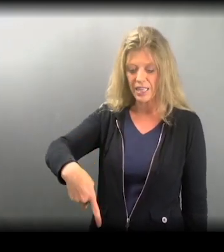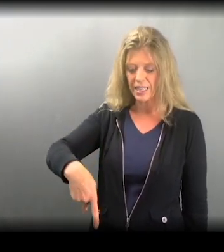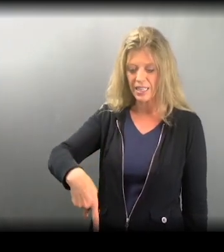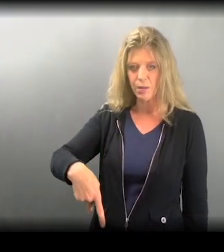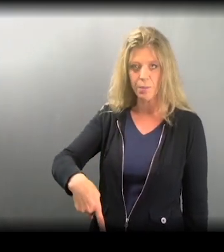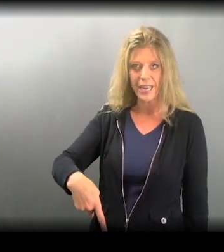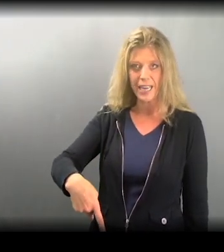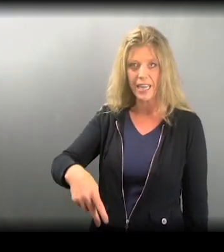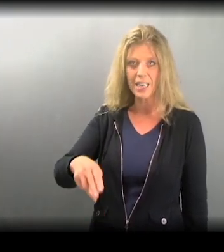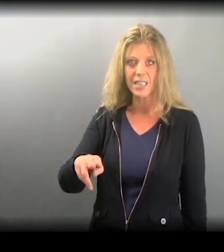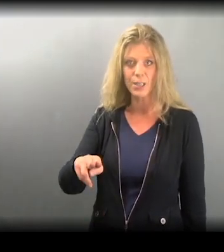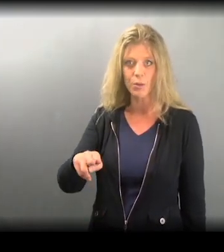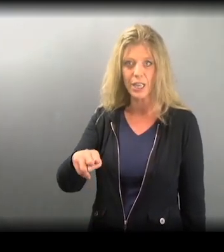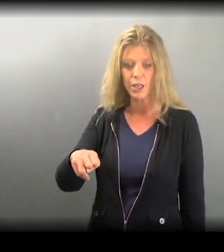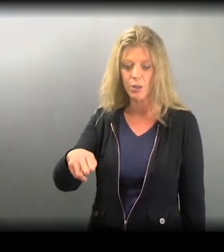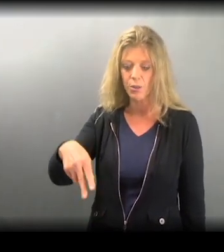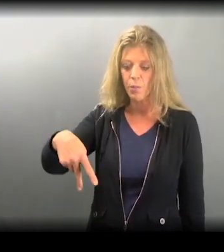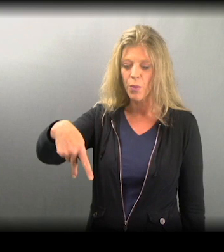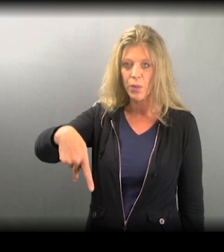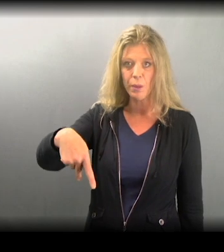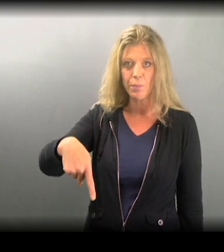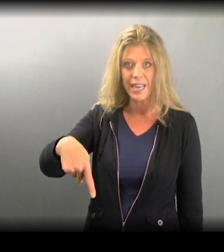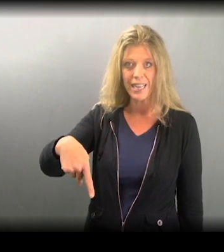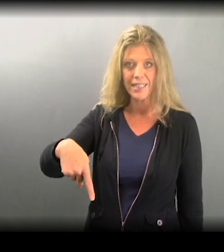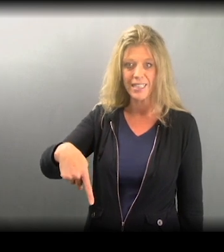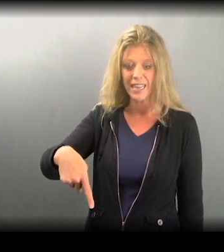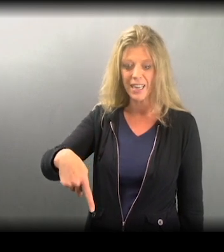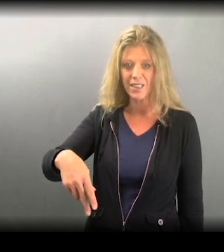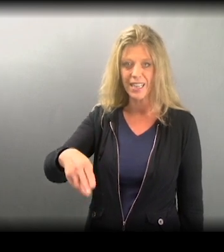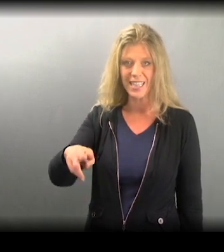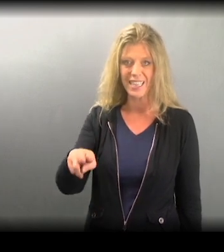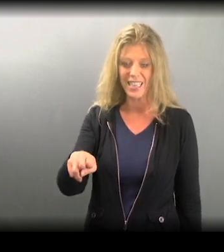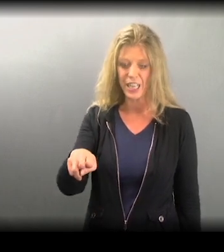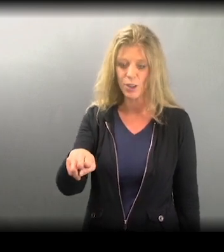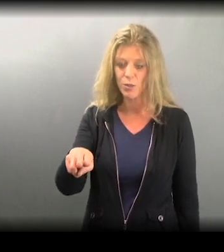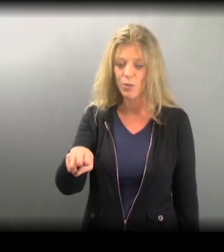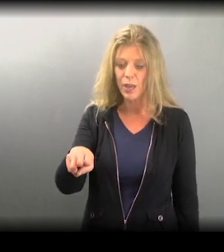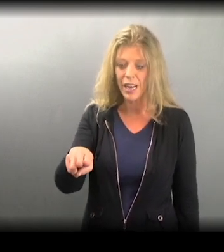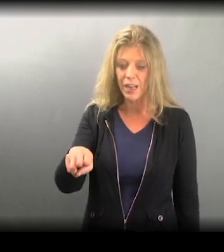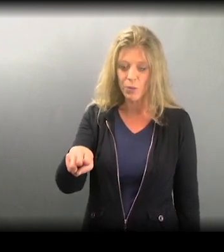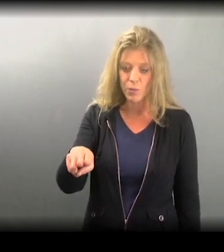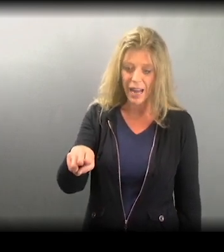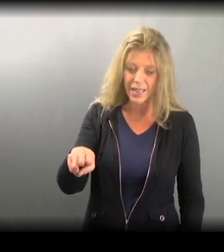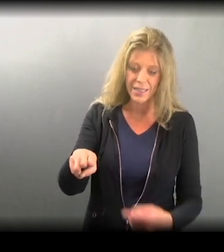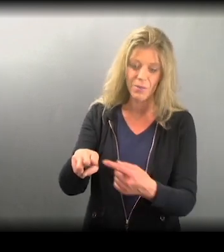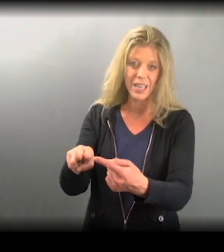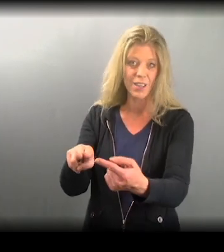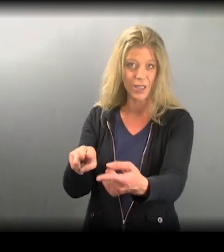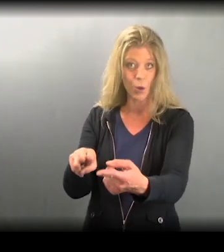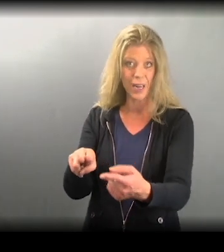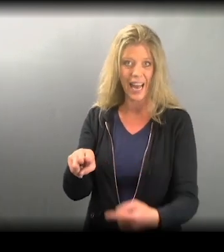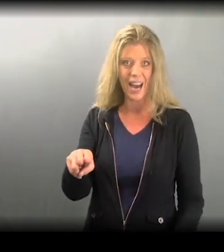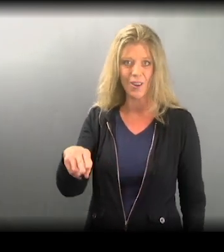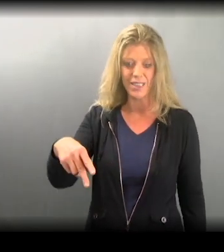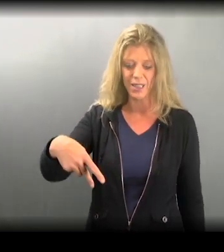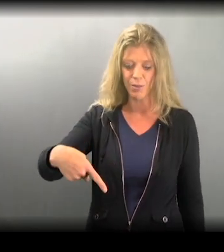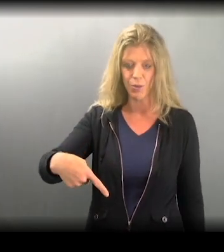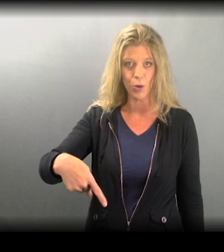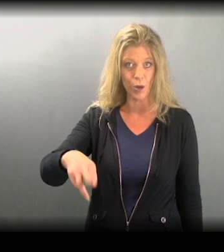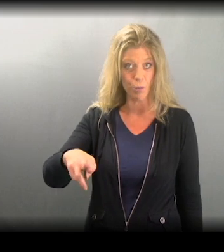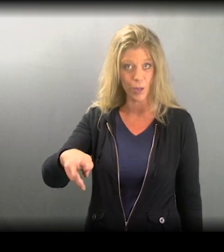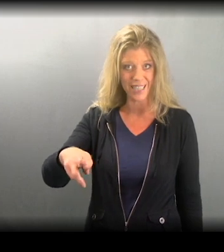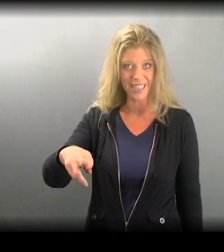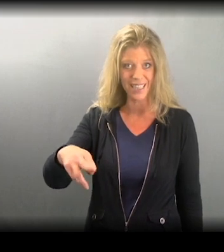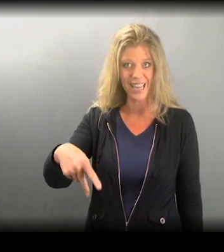It's a P to a U. The P is down and the U is has the fingers going out for PUT.